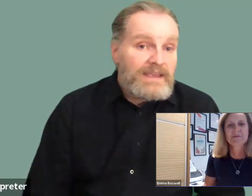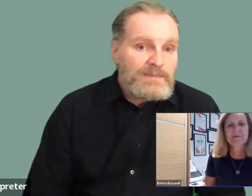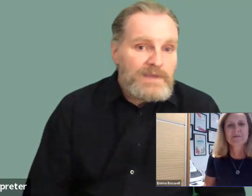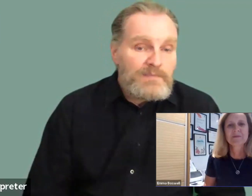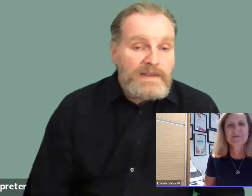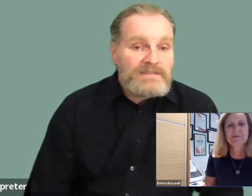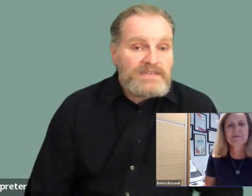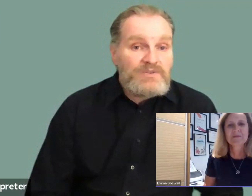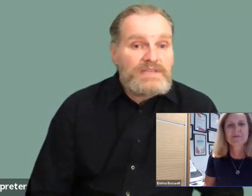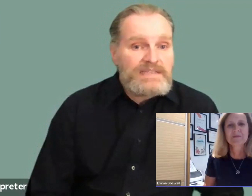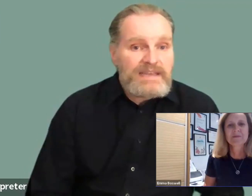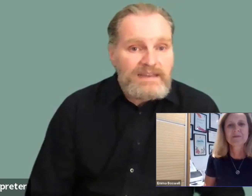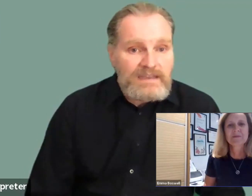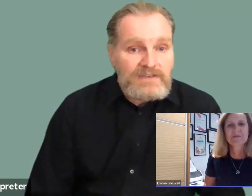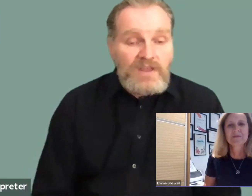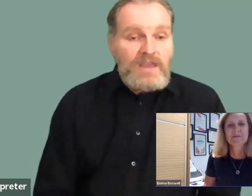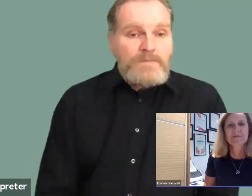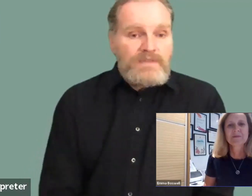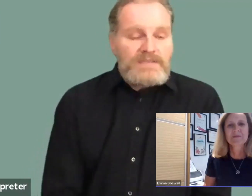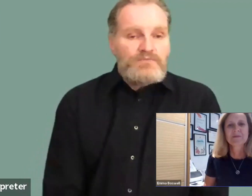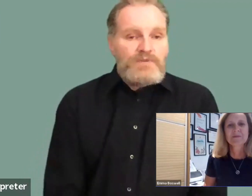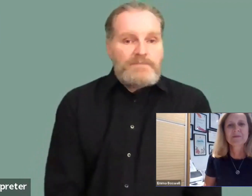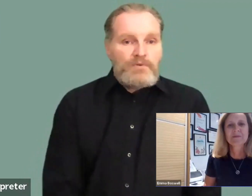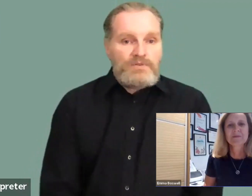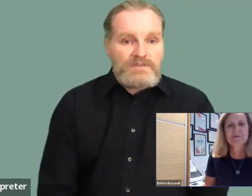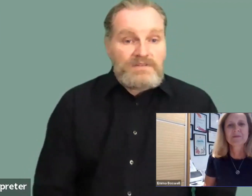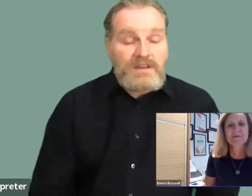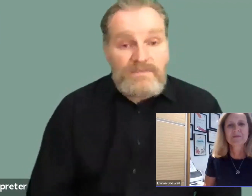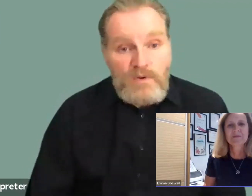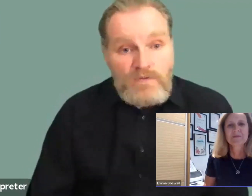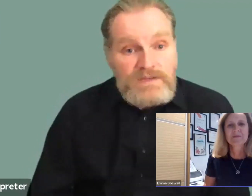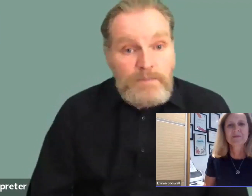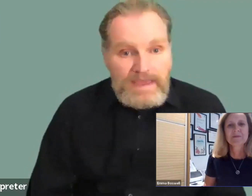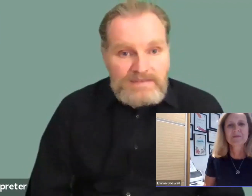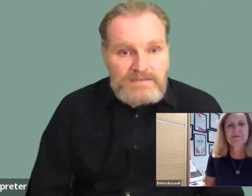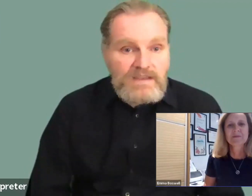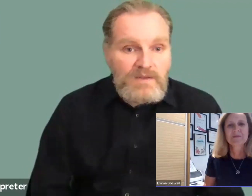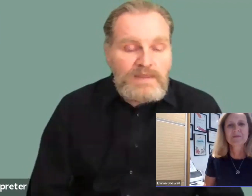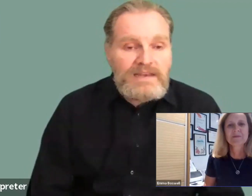can be a propensity to disengage. But this is really important, and very often, pets can be the